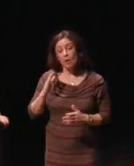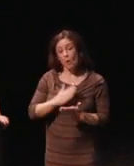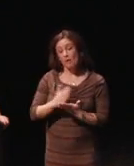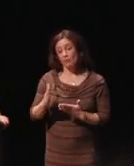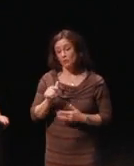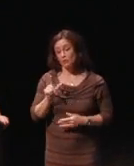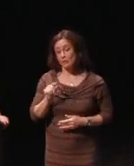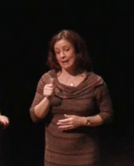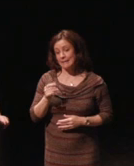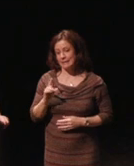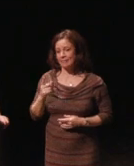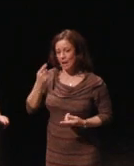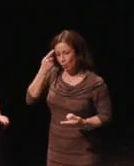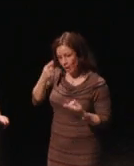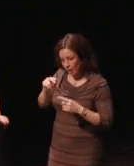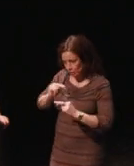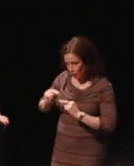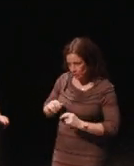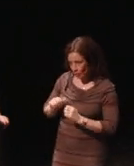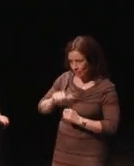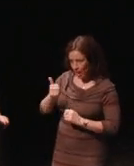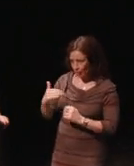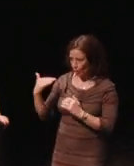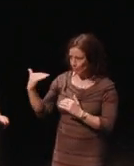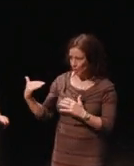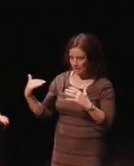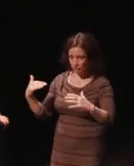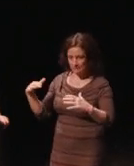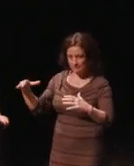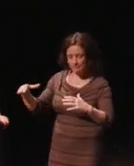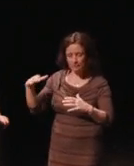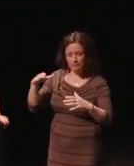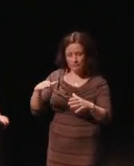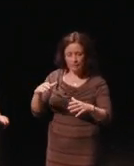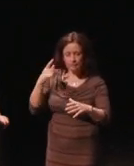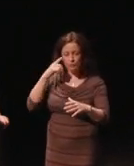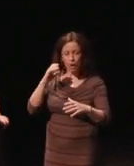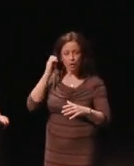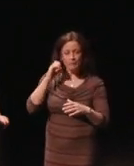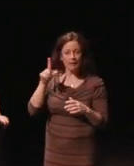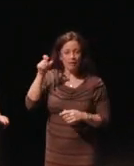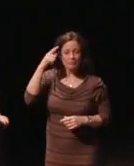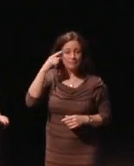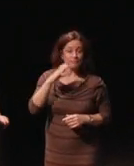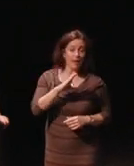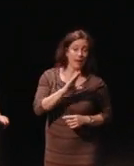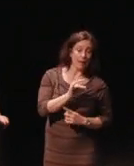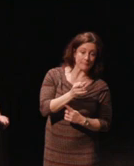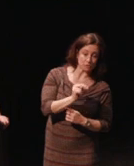they then negotiate with the other two branches of the European government, the Commission and the Parliament, to turn it into a law.